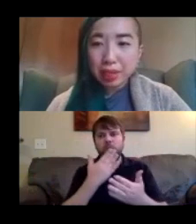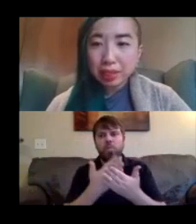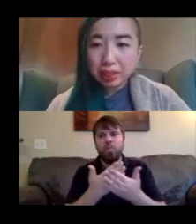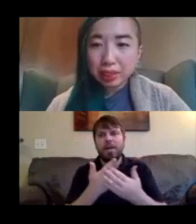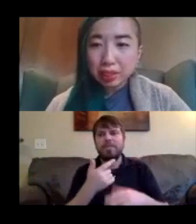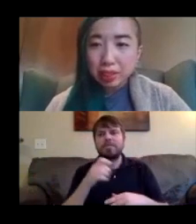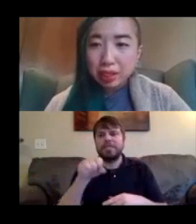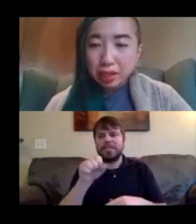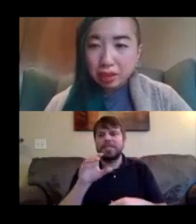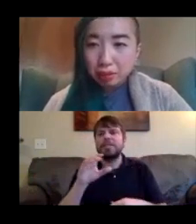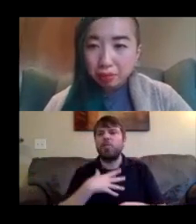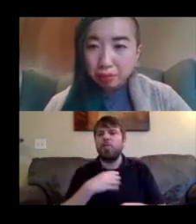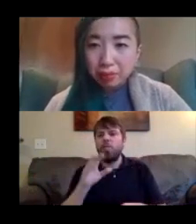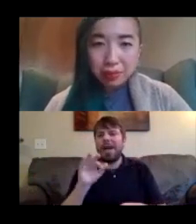Thank you.